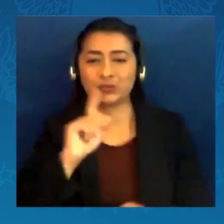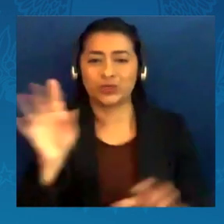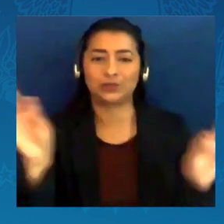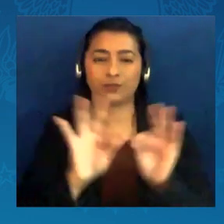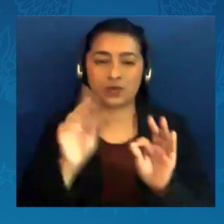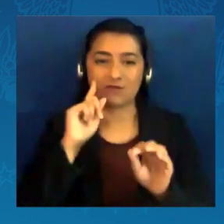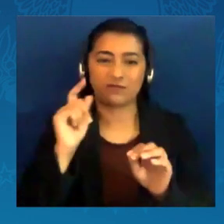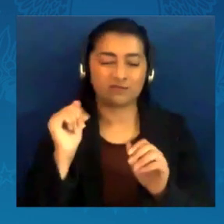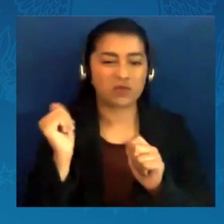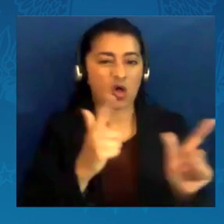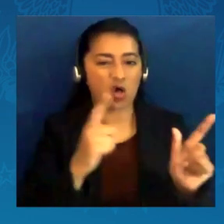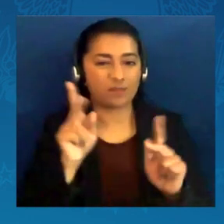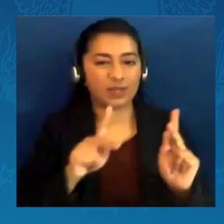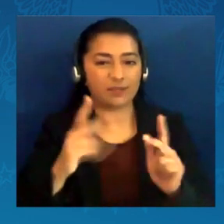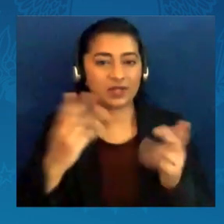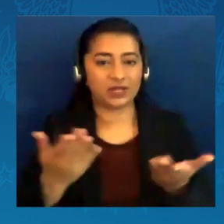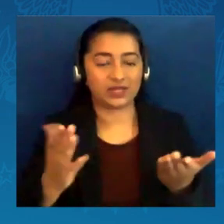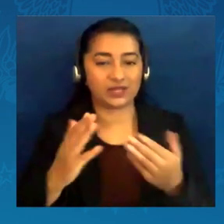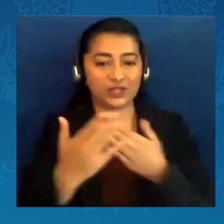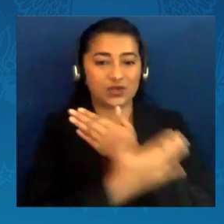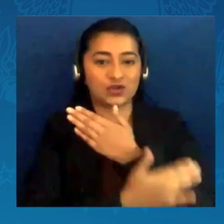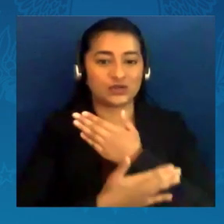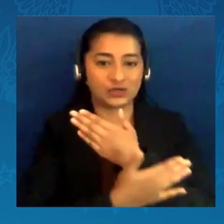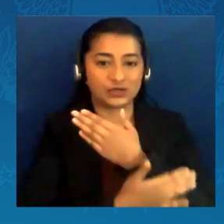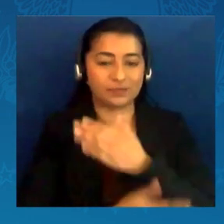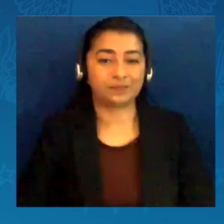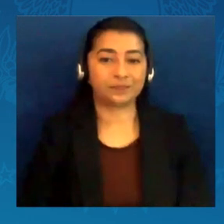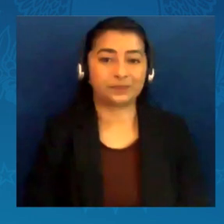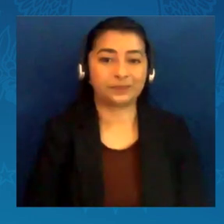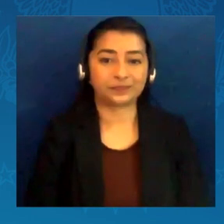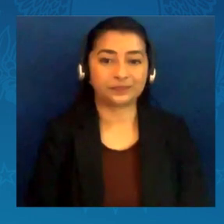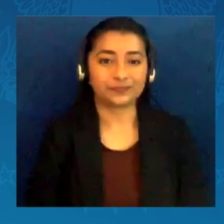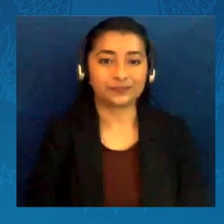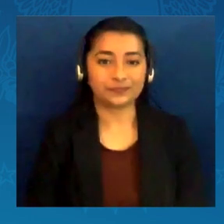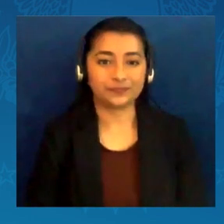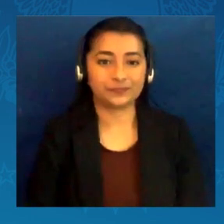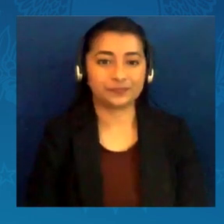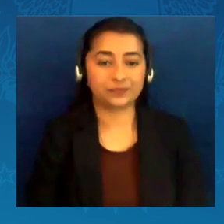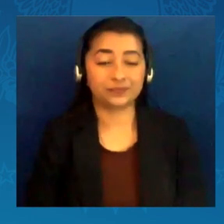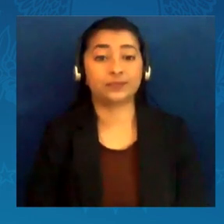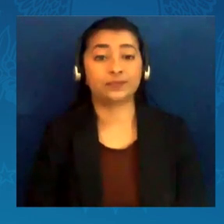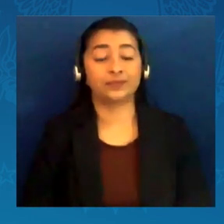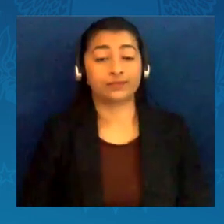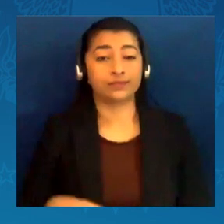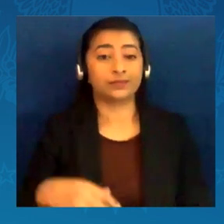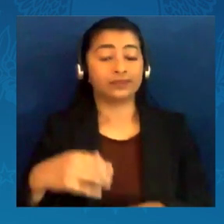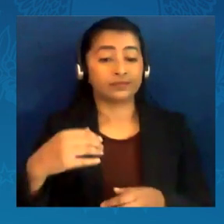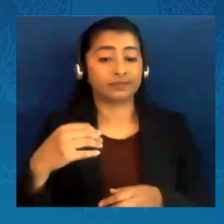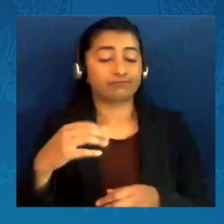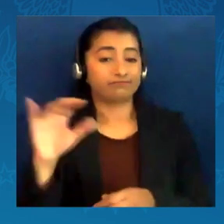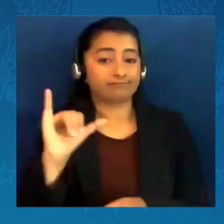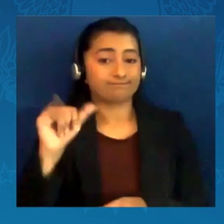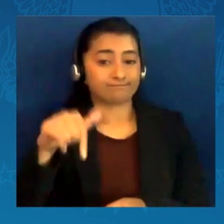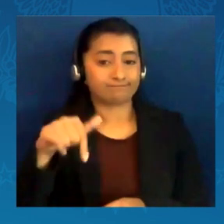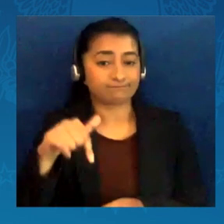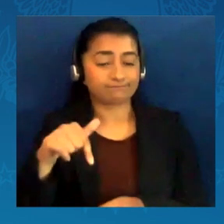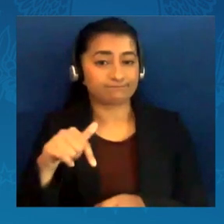And the last point I will make is that, for me, at the core of this is also the importance of self-determination,